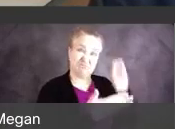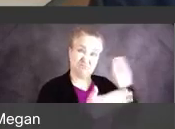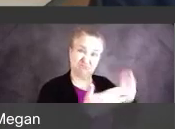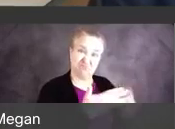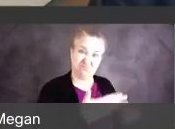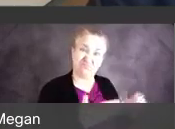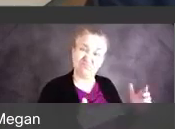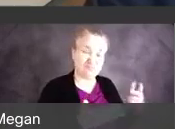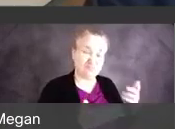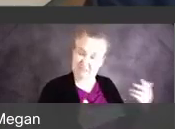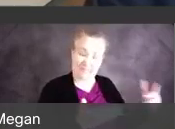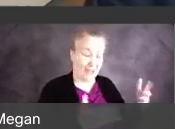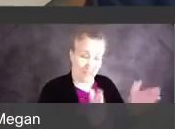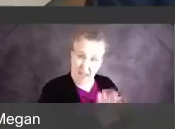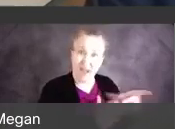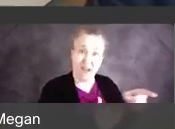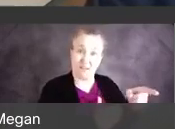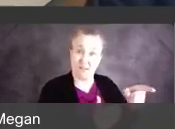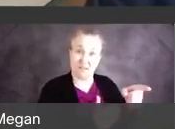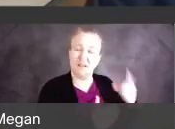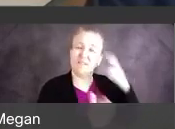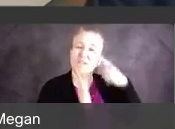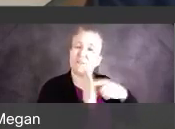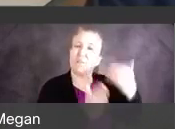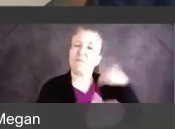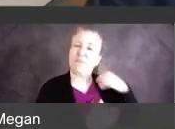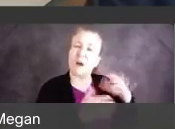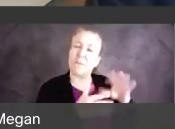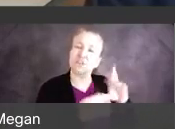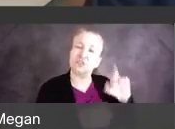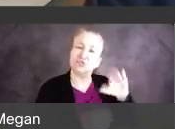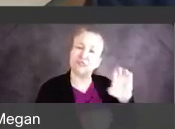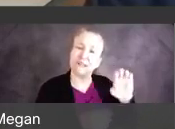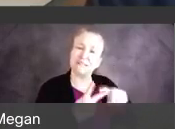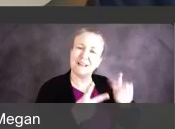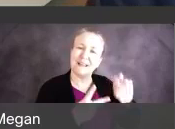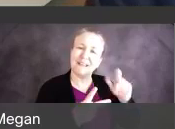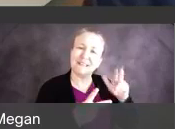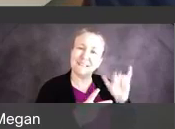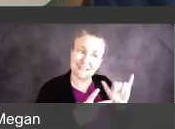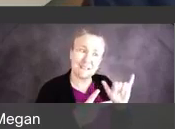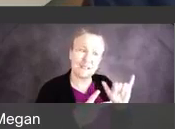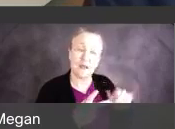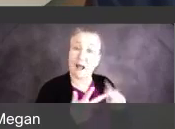data is collected that I mentioned earlier and I believe that age is collected too. I'm almost 100%